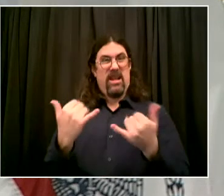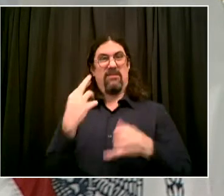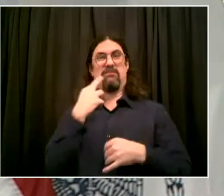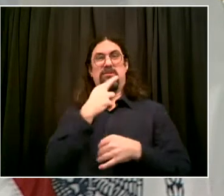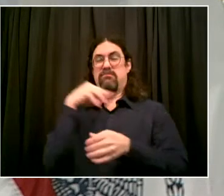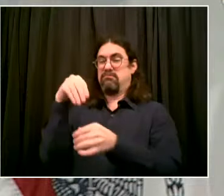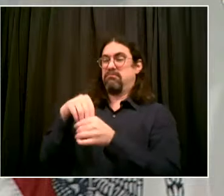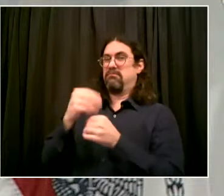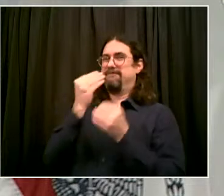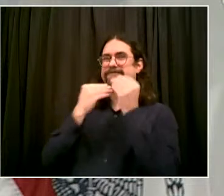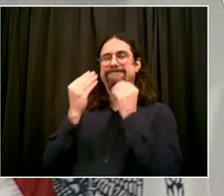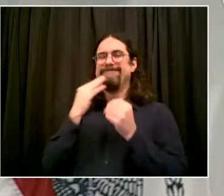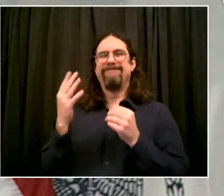YET. BUT THERE ARE